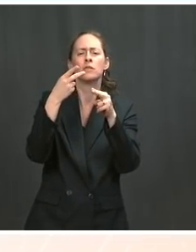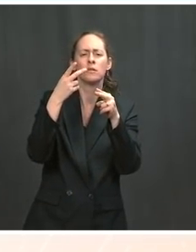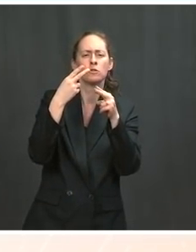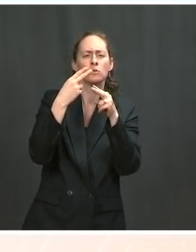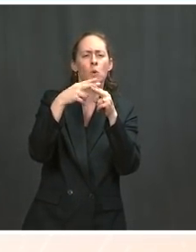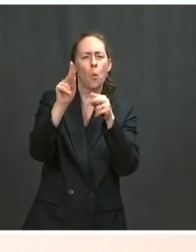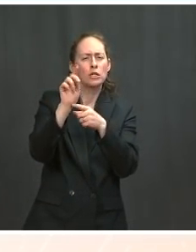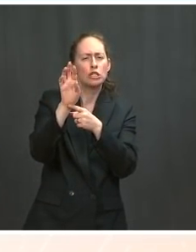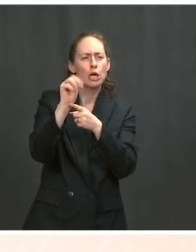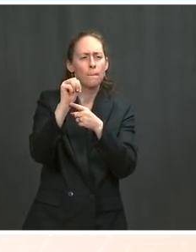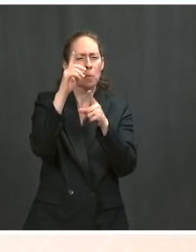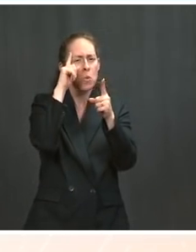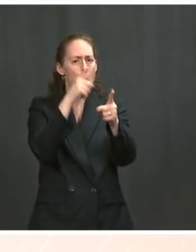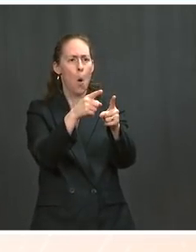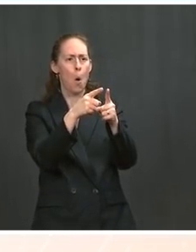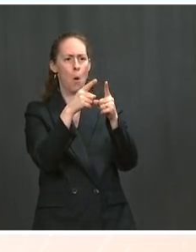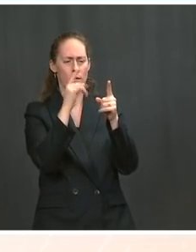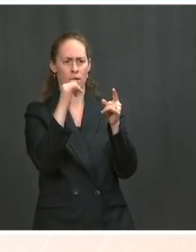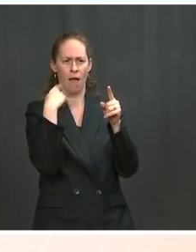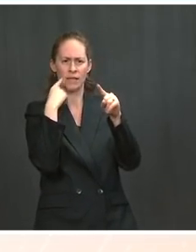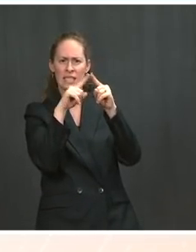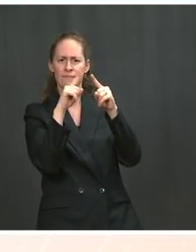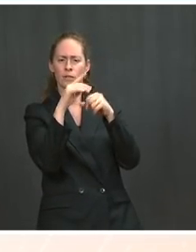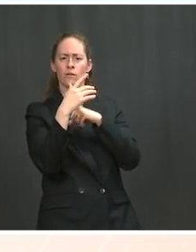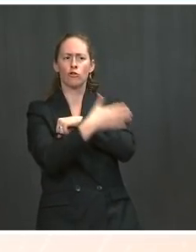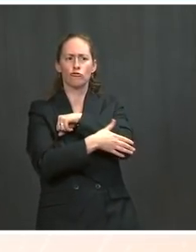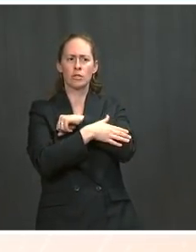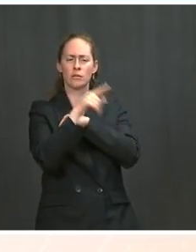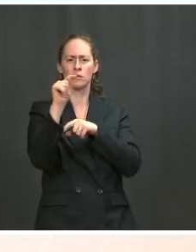certainly can play a role in conveying to Hamas